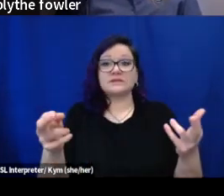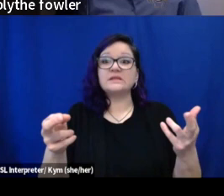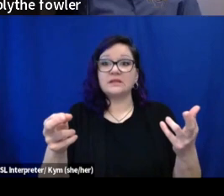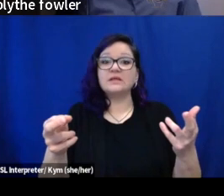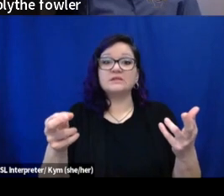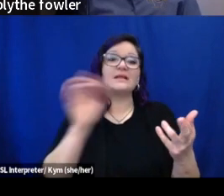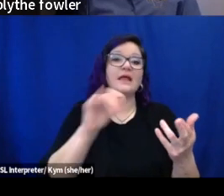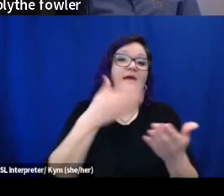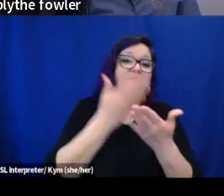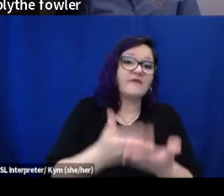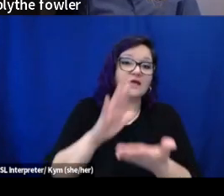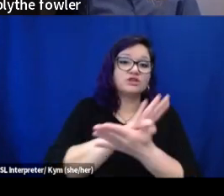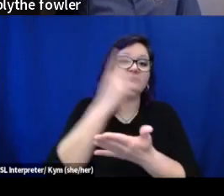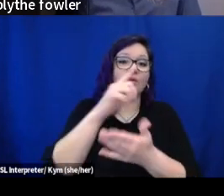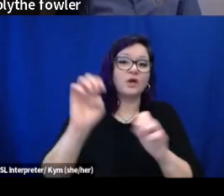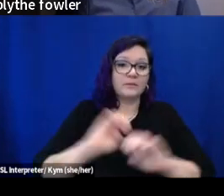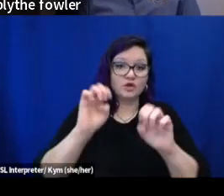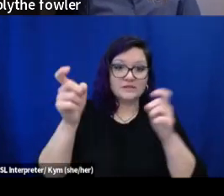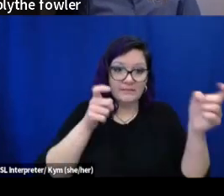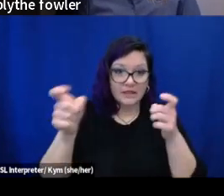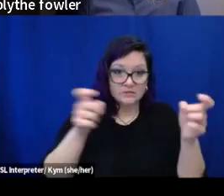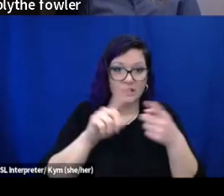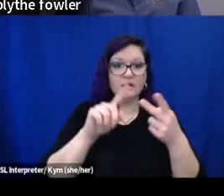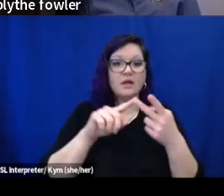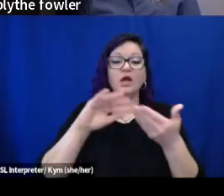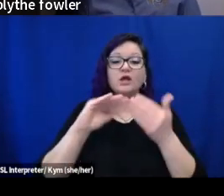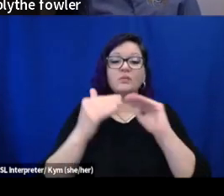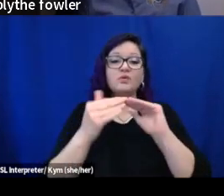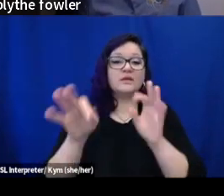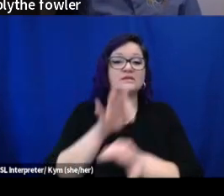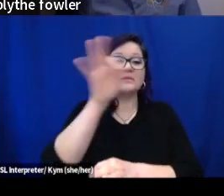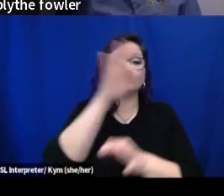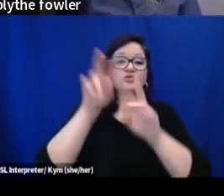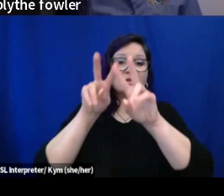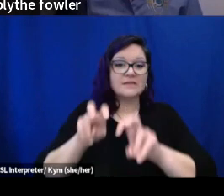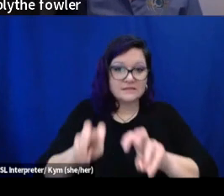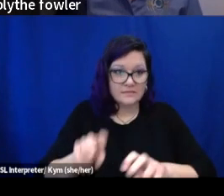emergency management; there's a community spiritual assessment tool; and more.